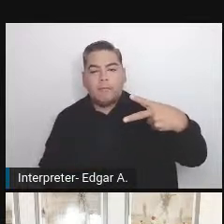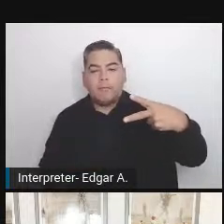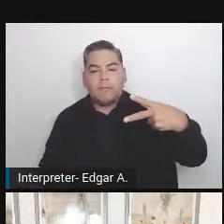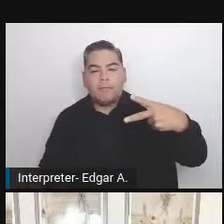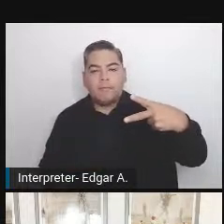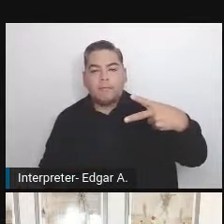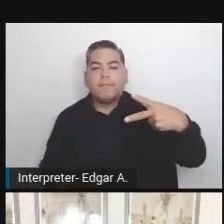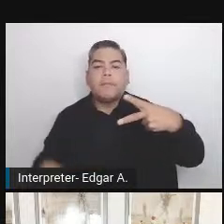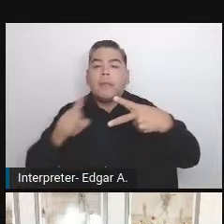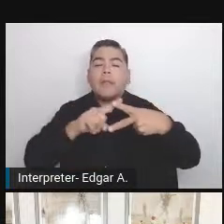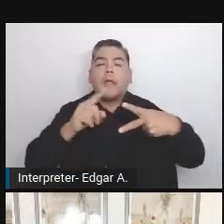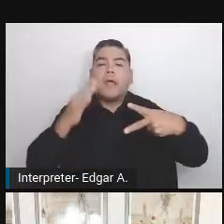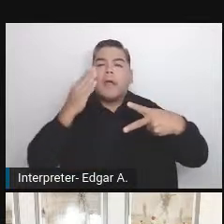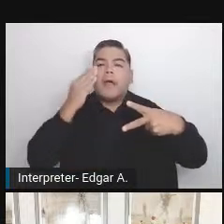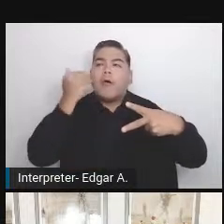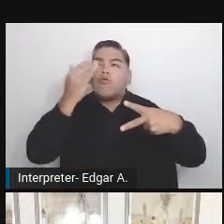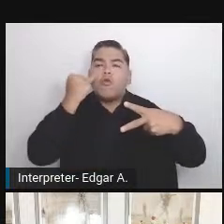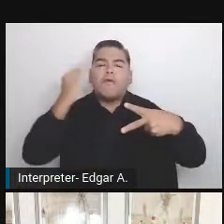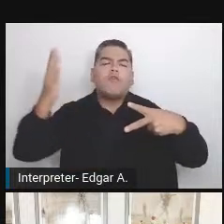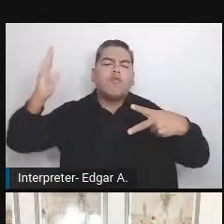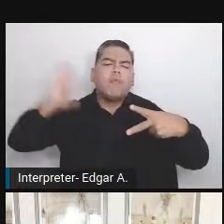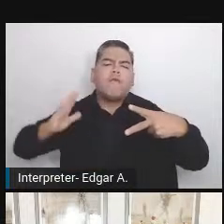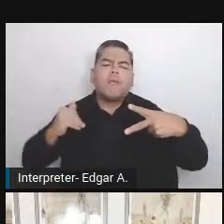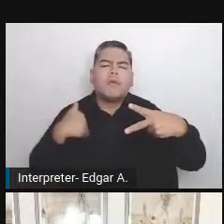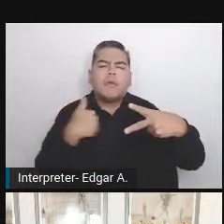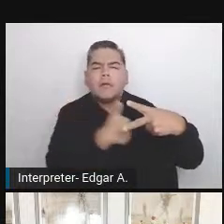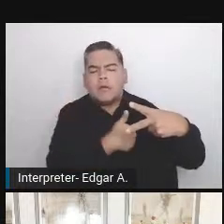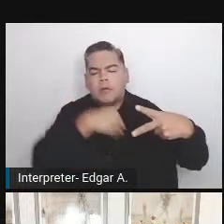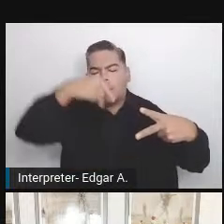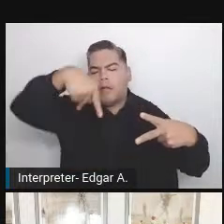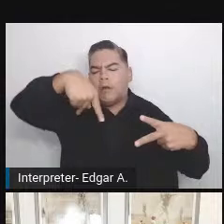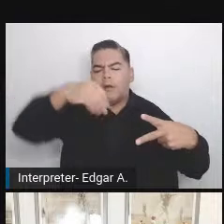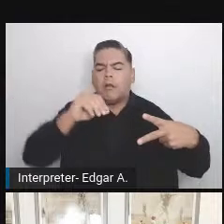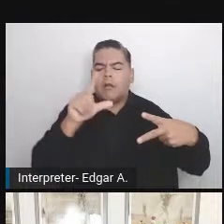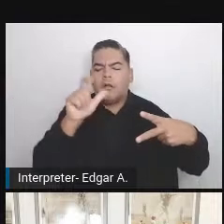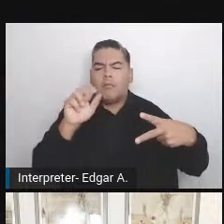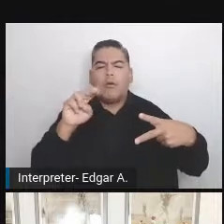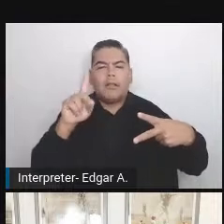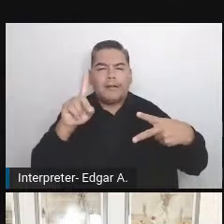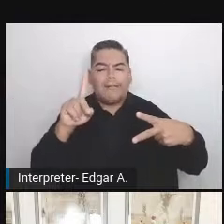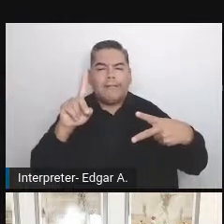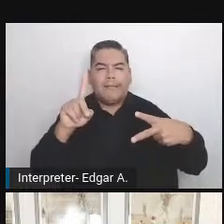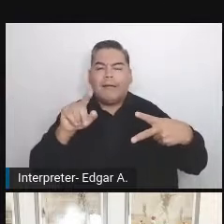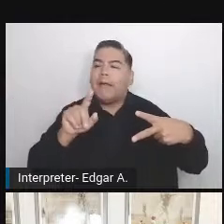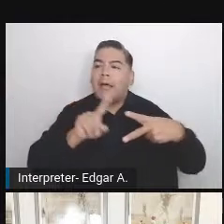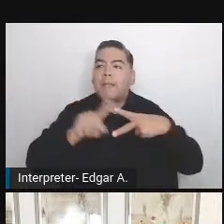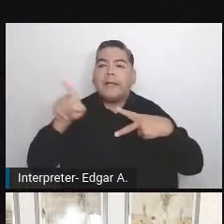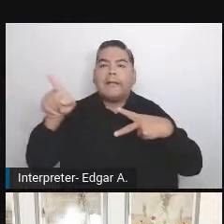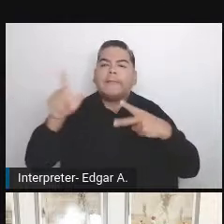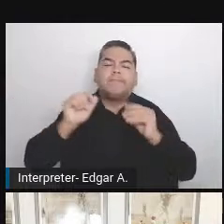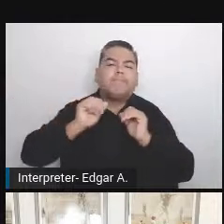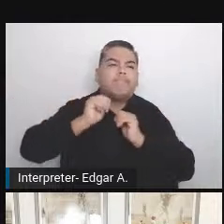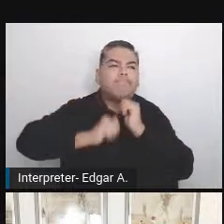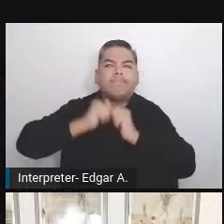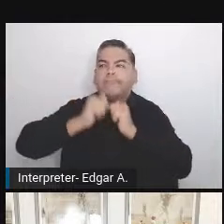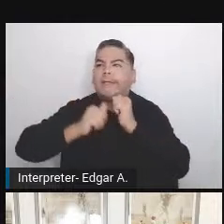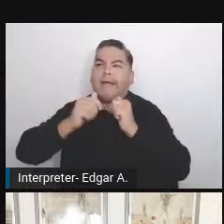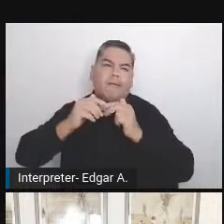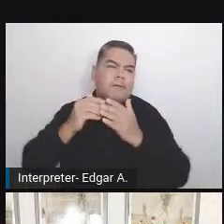there were two reasons that cause me to get interested in accessibility. I am a cyclist and I do not know if you have